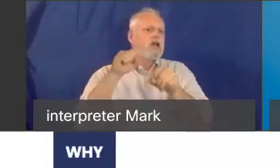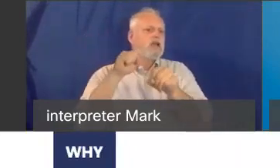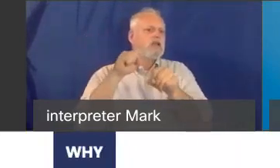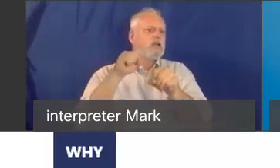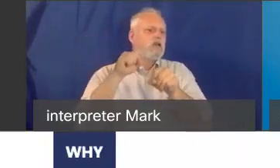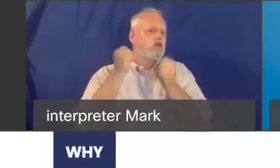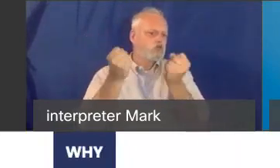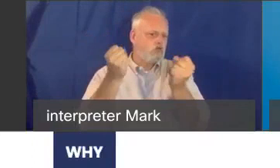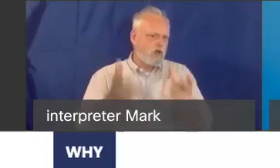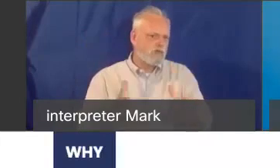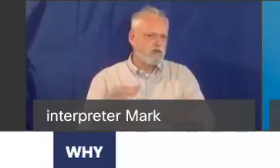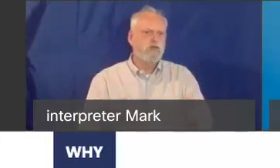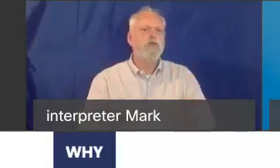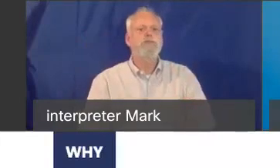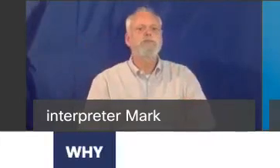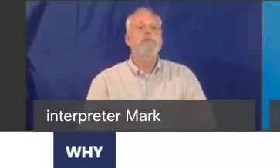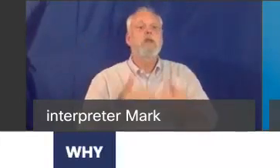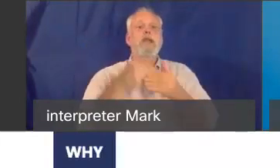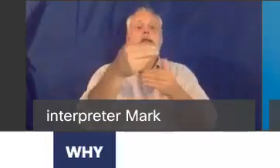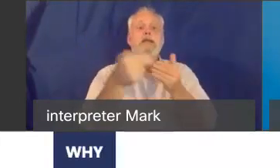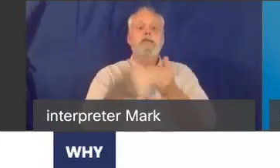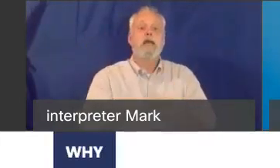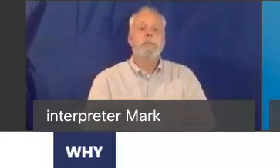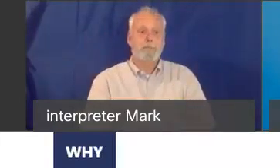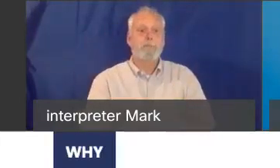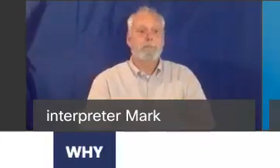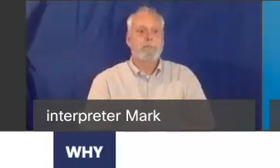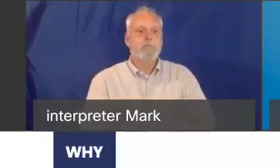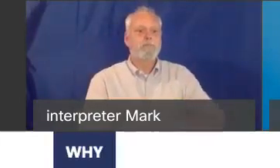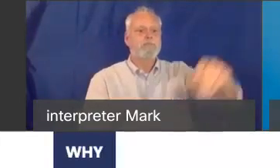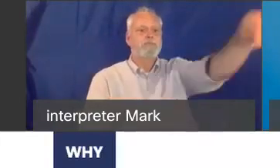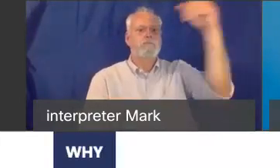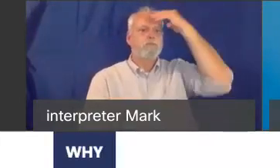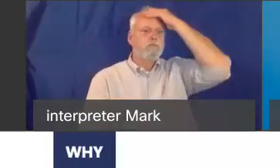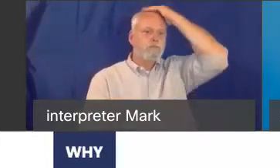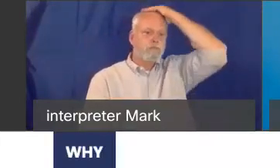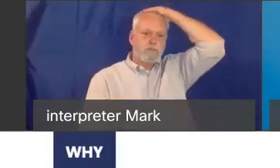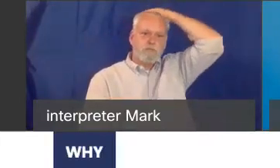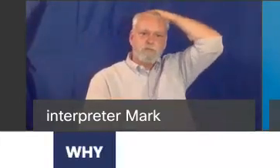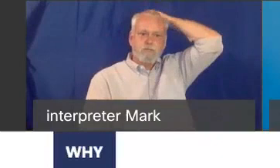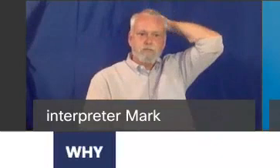There we go. So, we'll be,